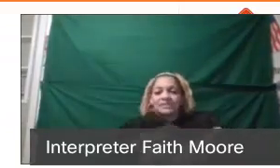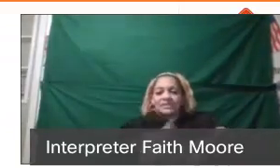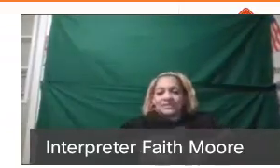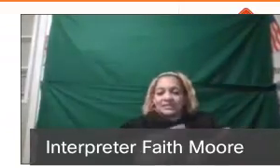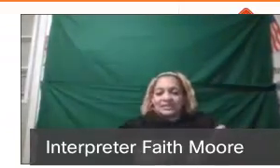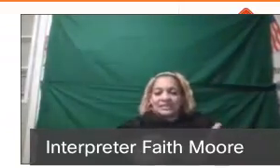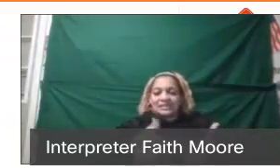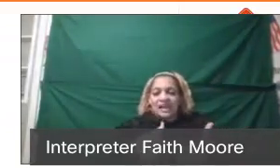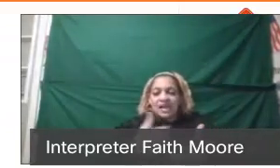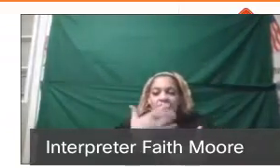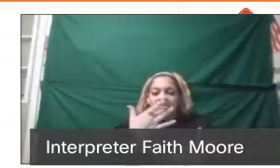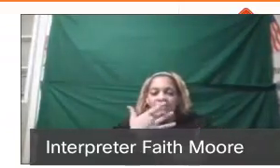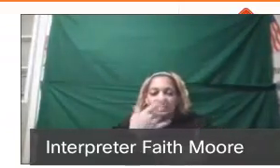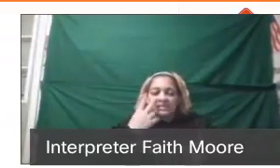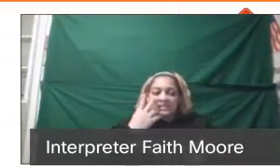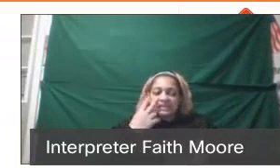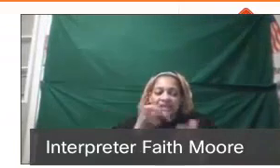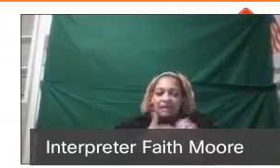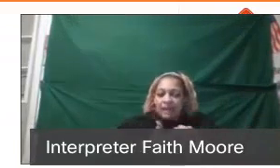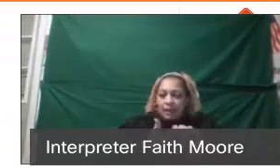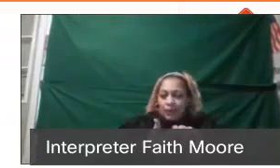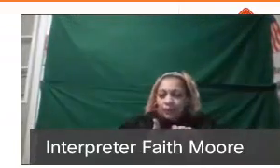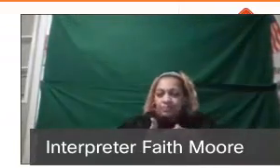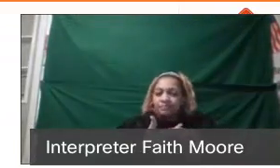On what the actual.